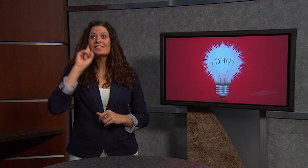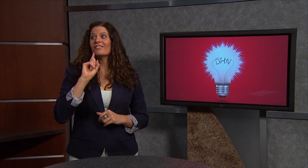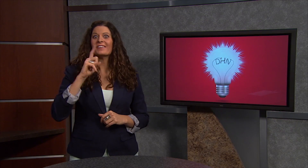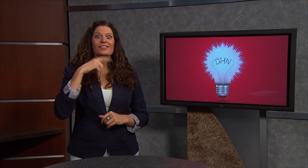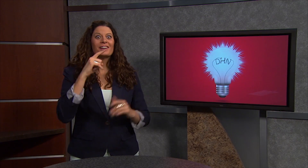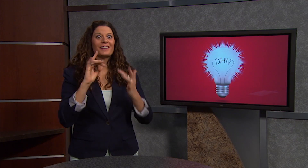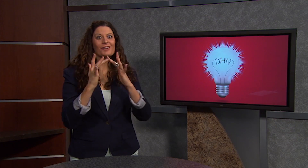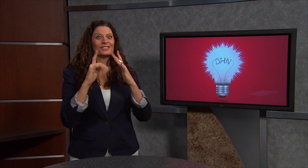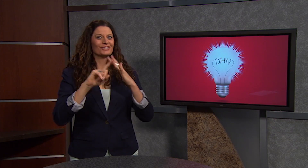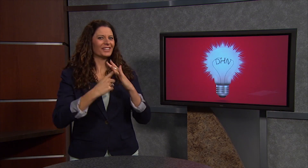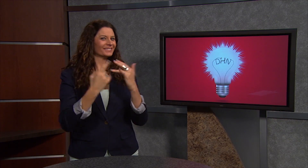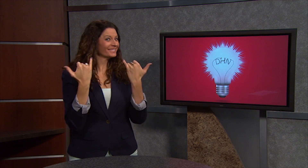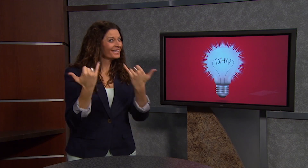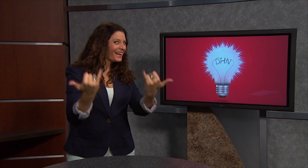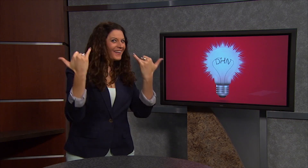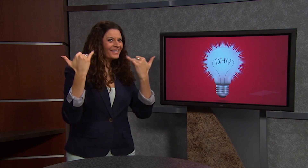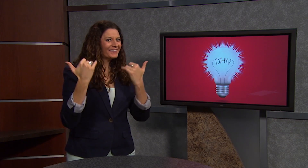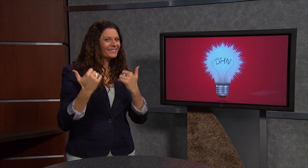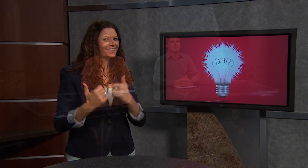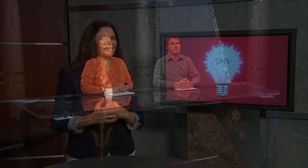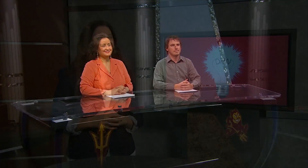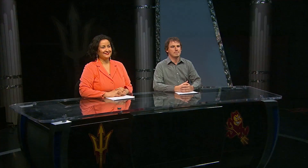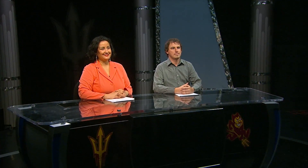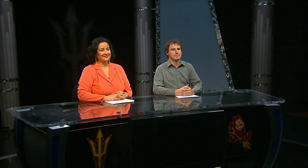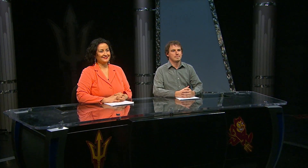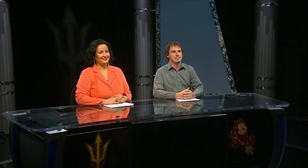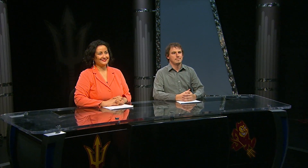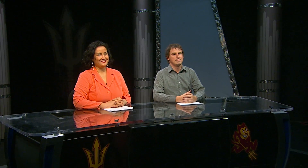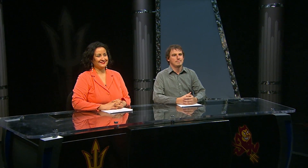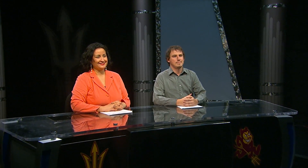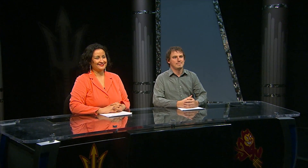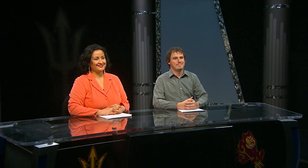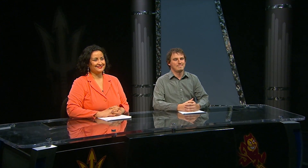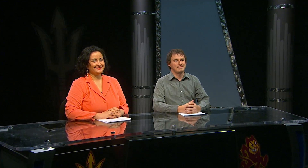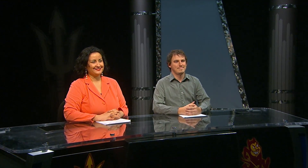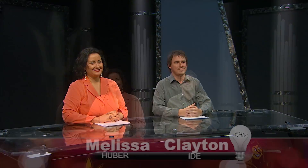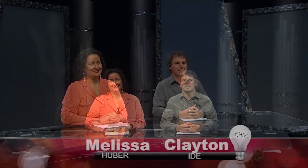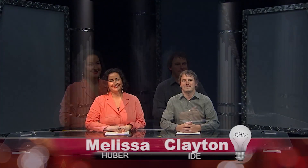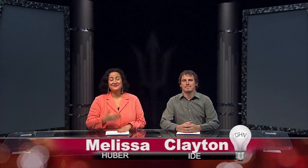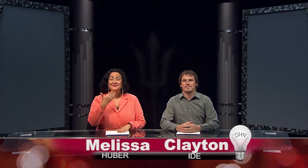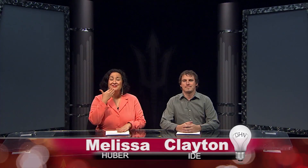DHN STARTS NOW